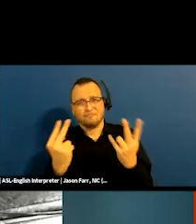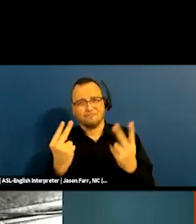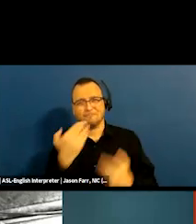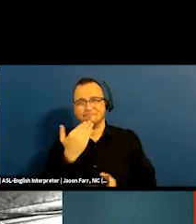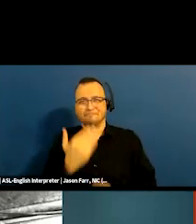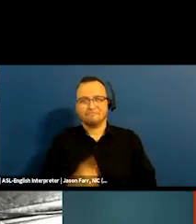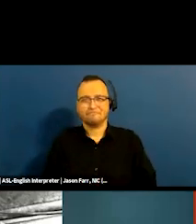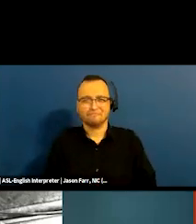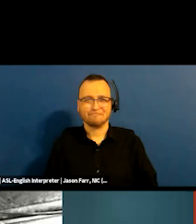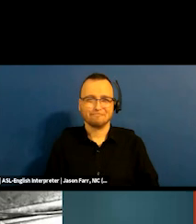Next slide, please.